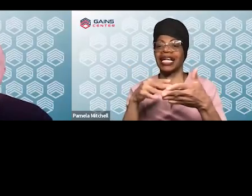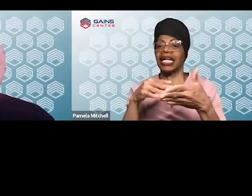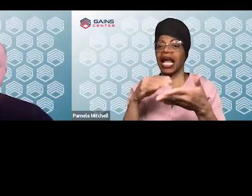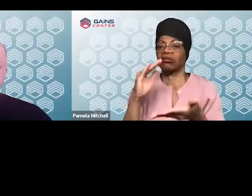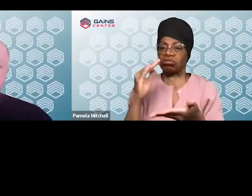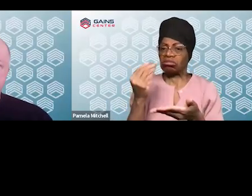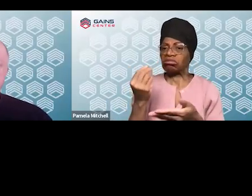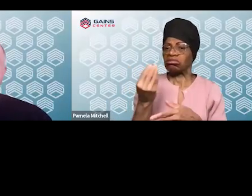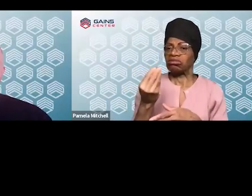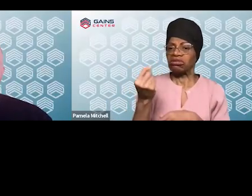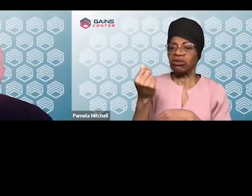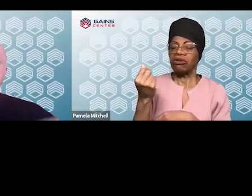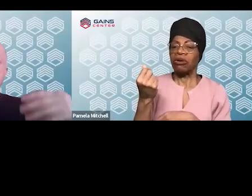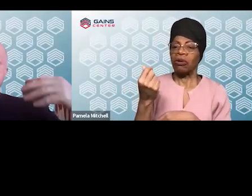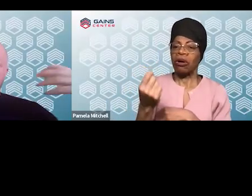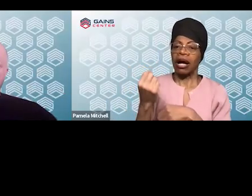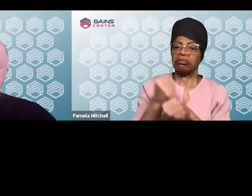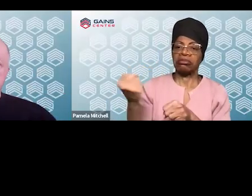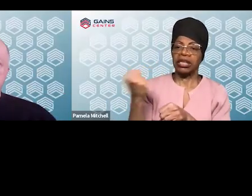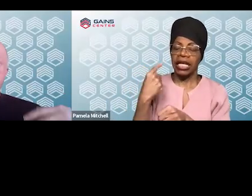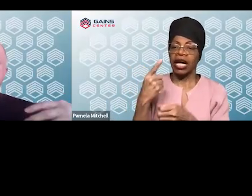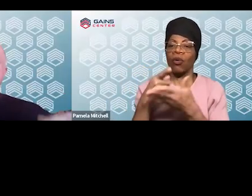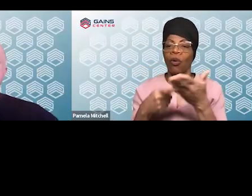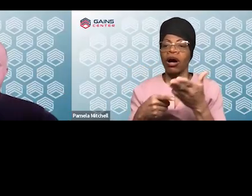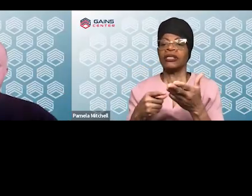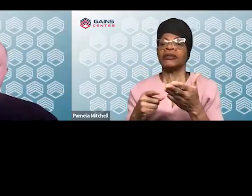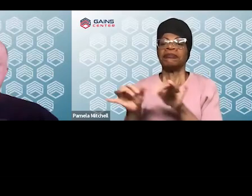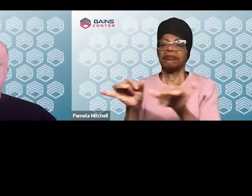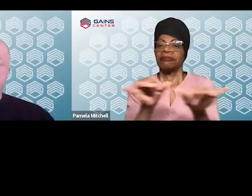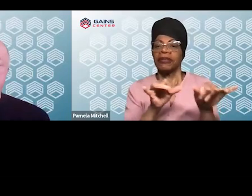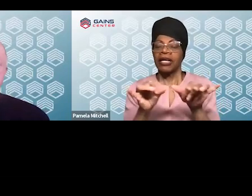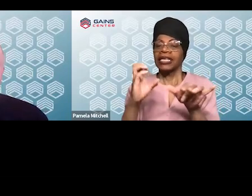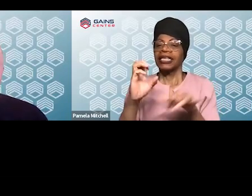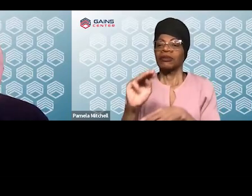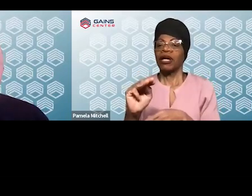for using contingency management with a criminal justice population.